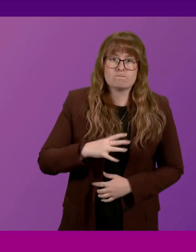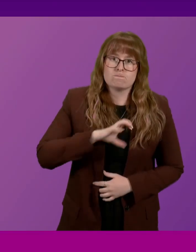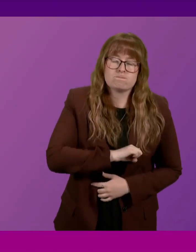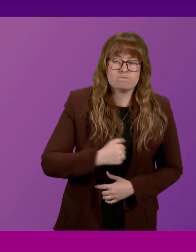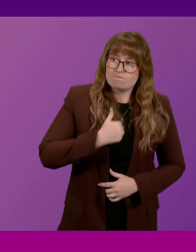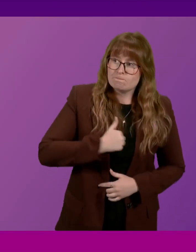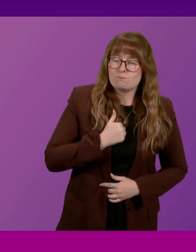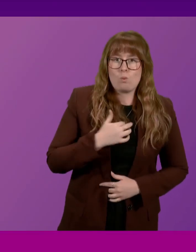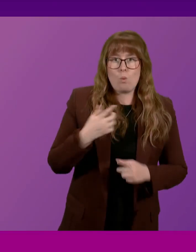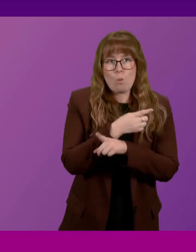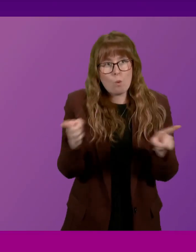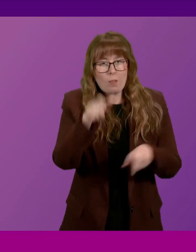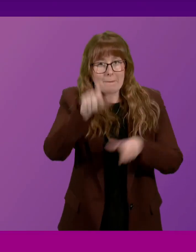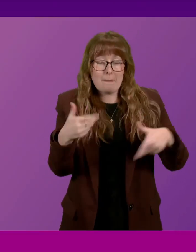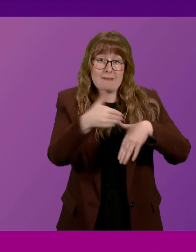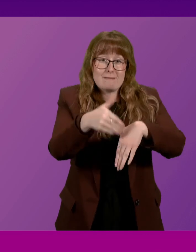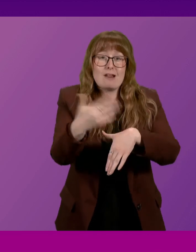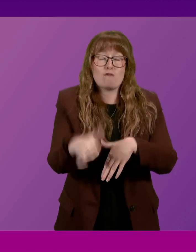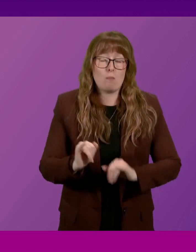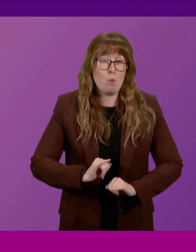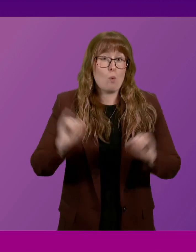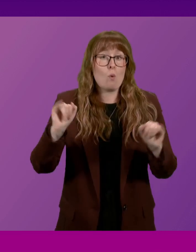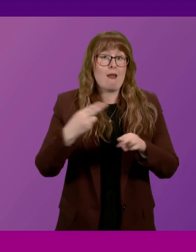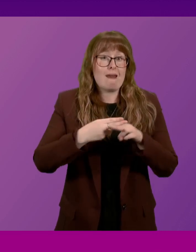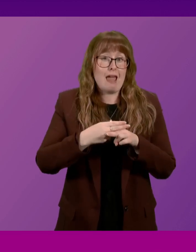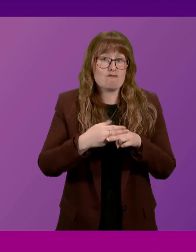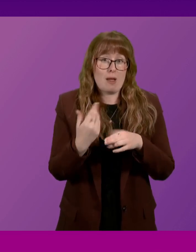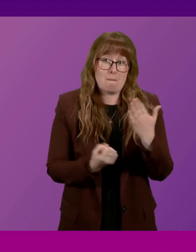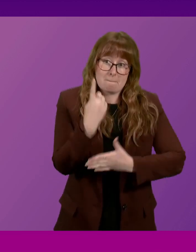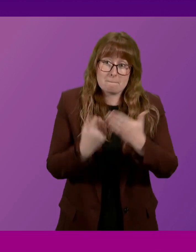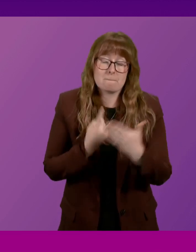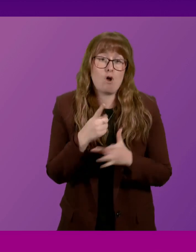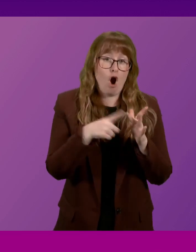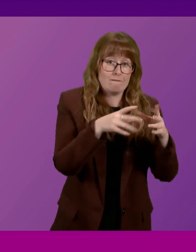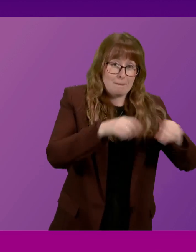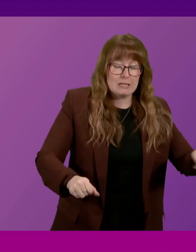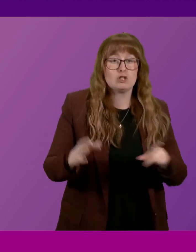affected by the appalling knife crime incidents in Irvine and Portobello over the past weekend.